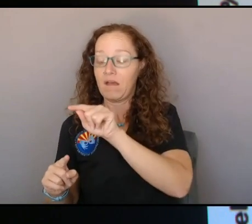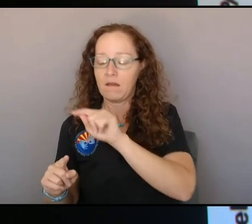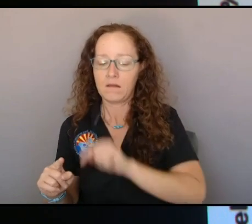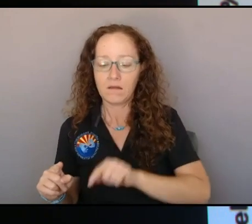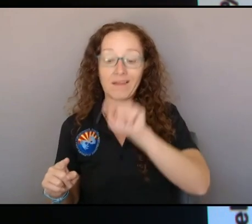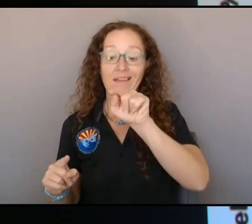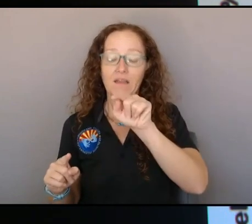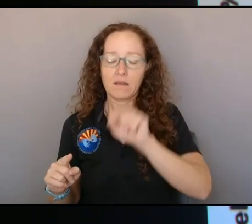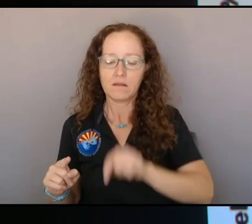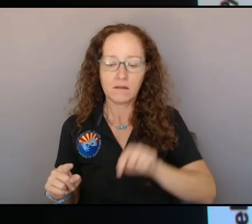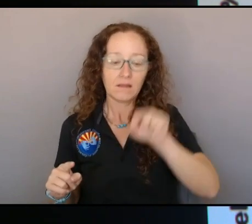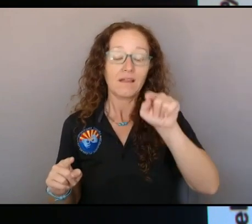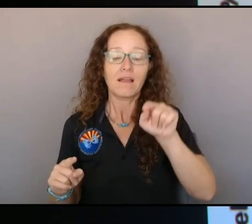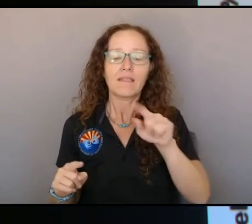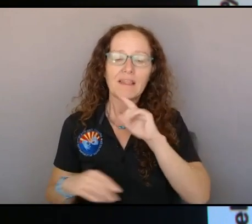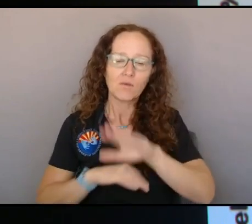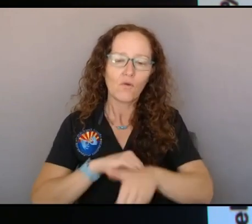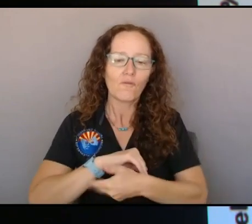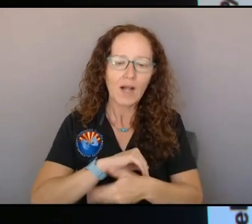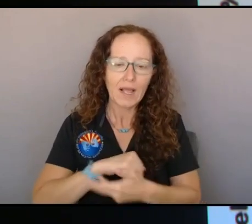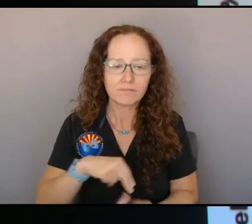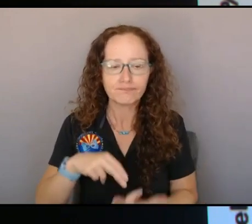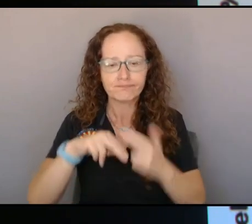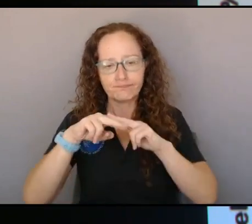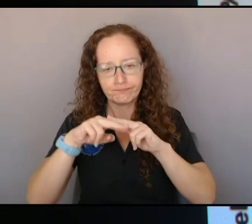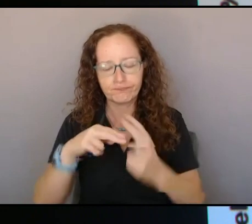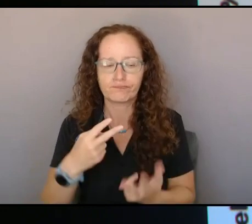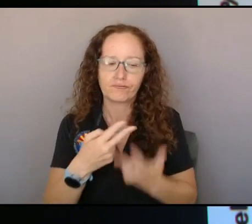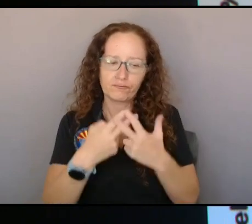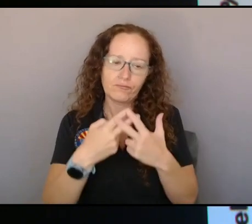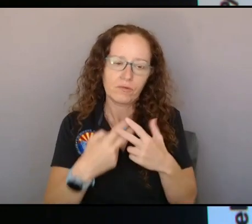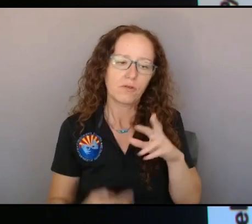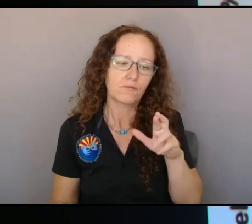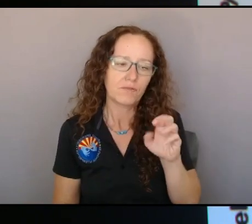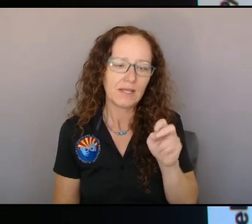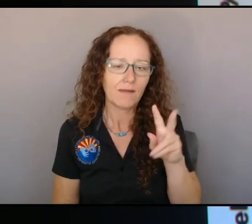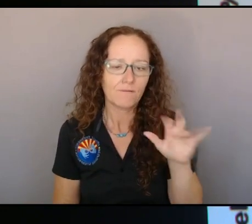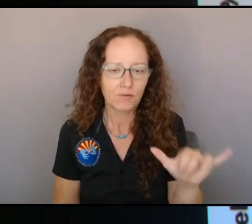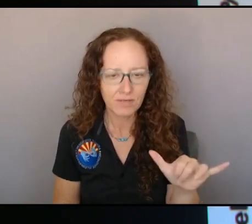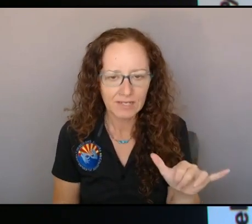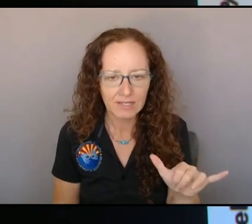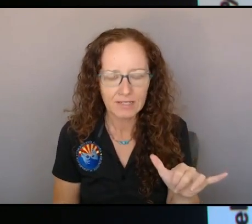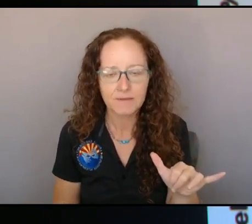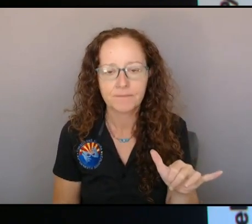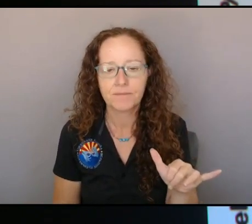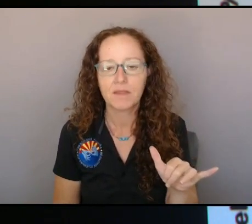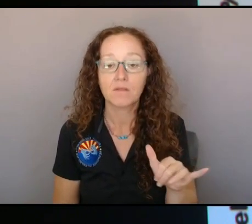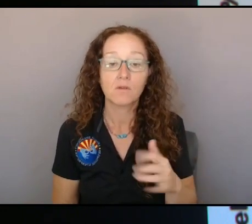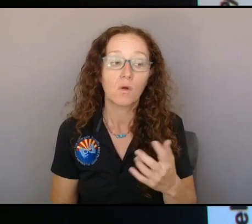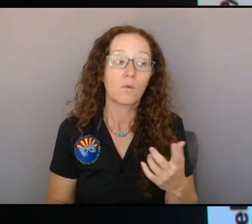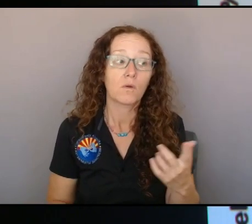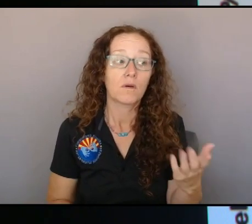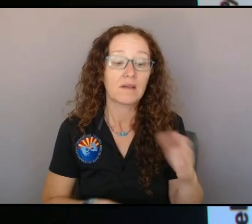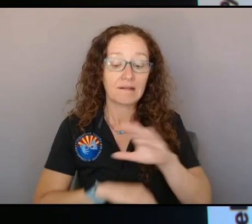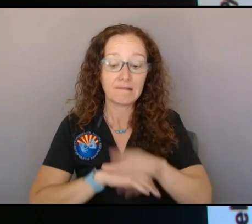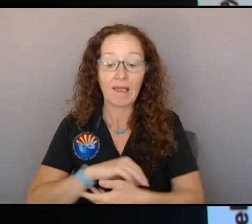we call 'recovery'. Every night it goes up, everyday the RH goes down because it's relative to the temperature. So as the